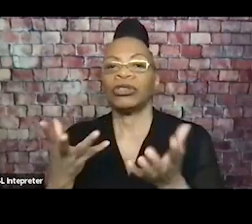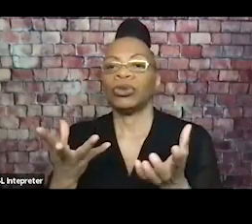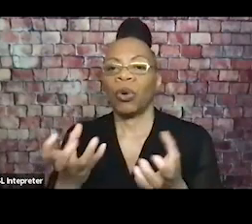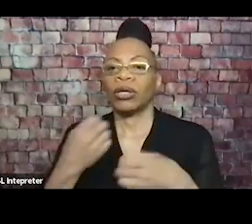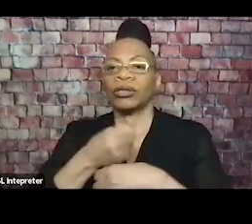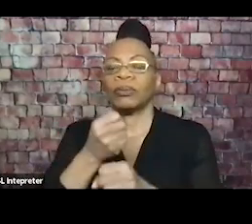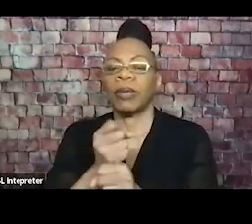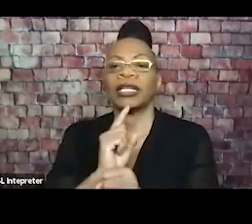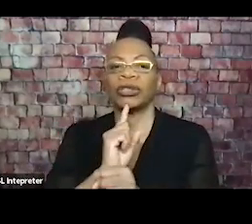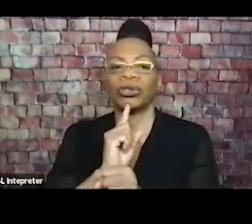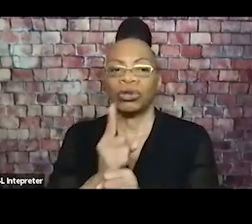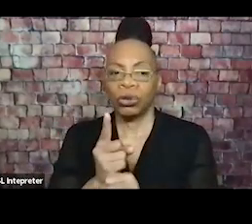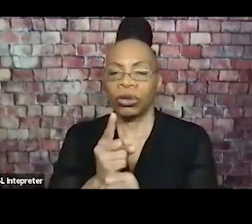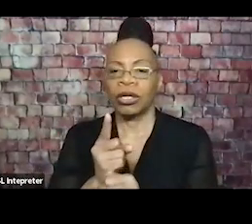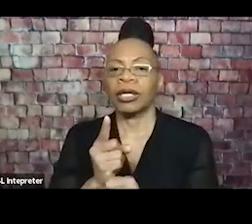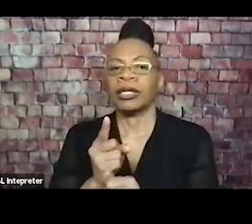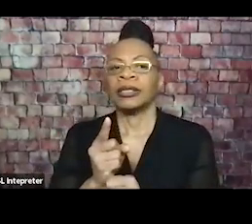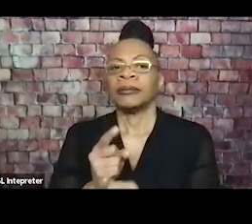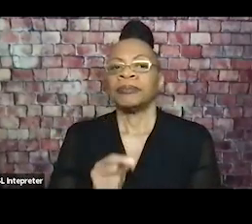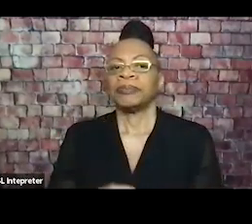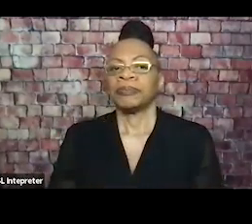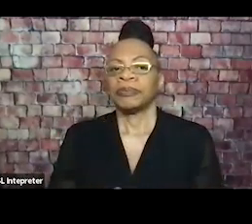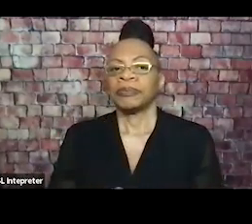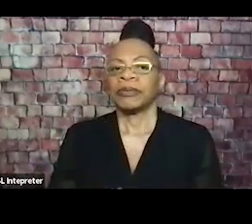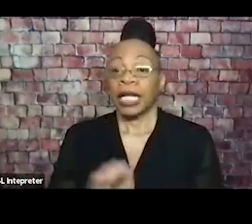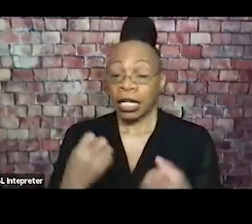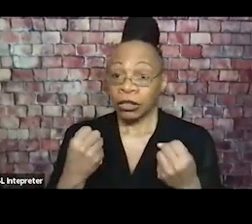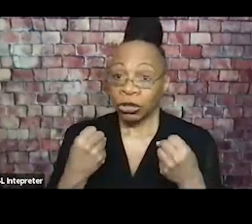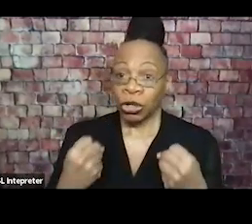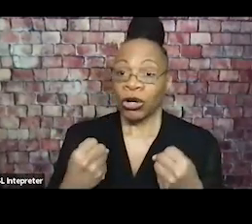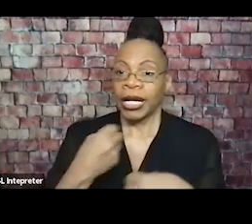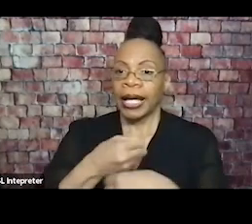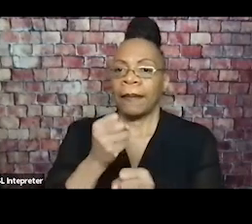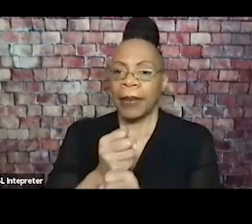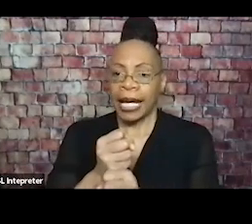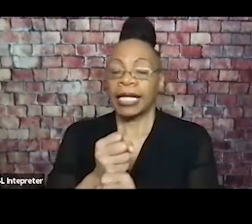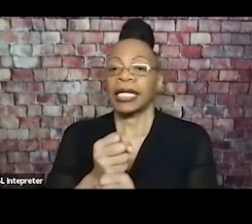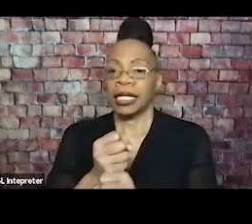that it's going to be sturdy in making a strong argument